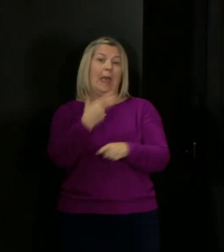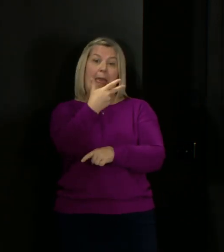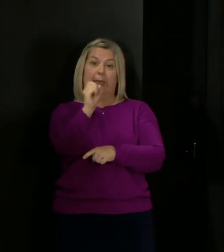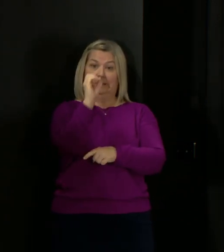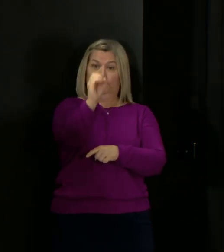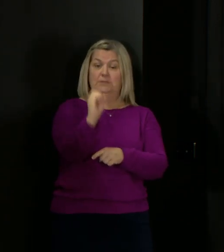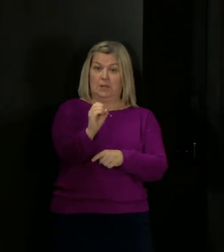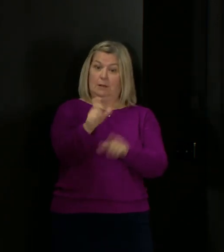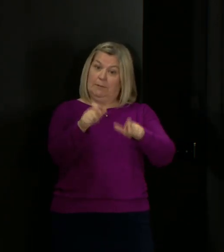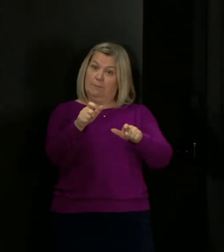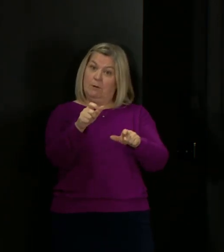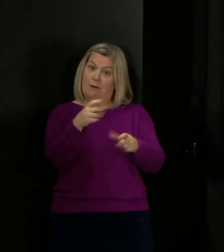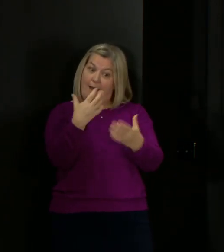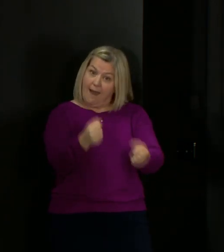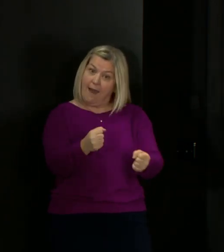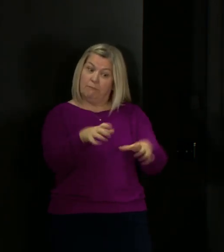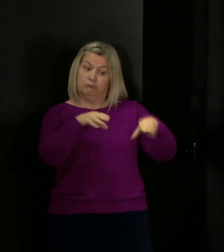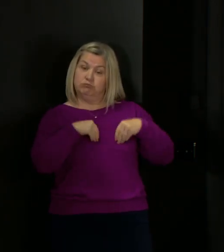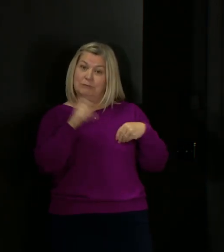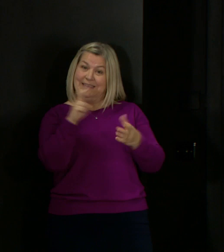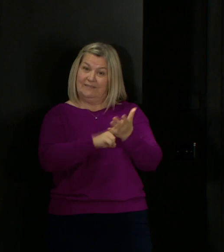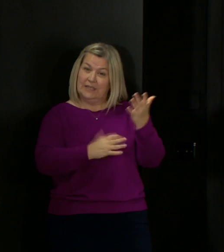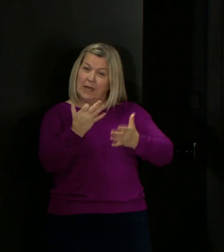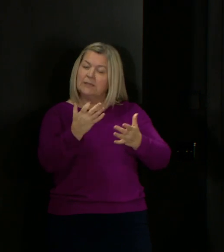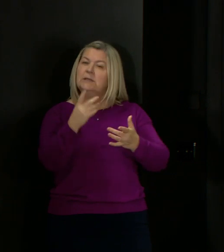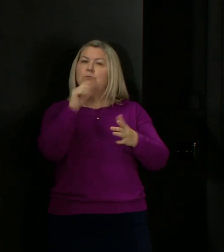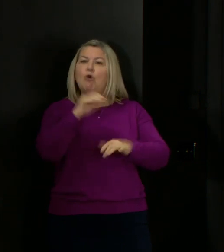are affected by Covid-19 illness will have mild symptoms, however a small